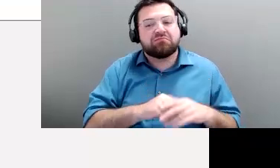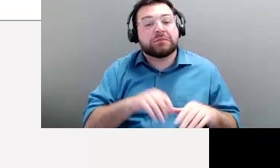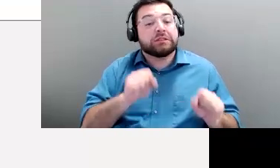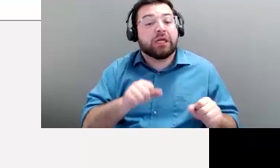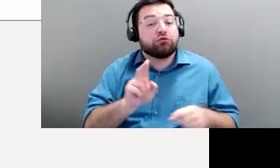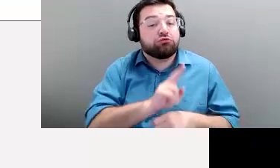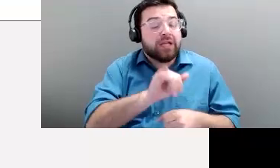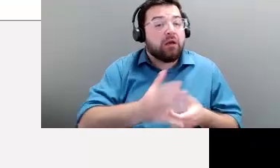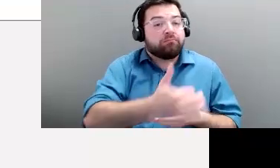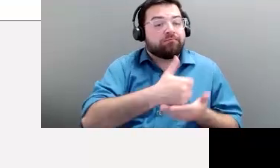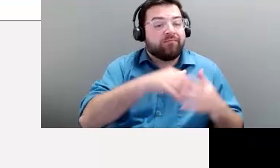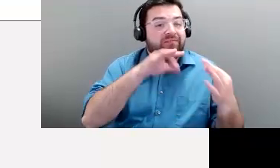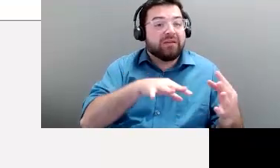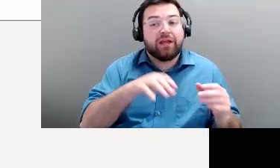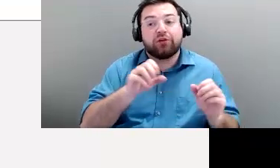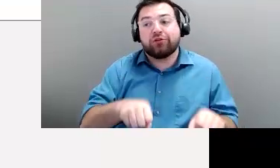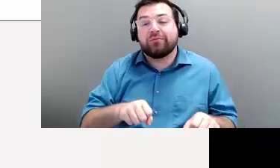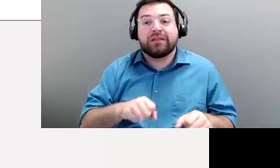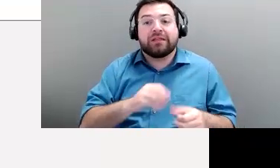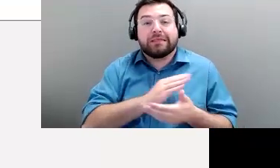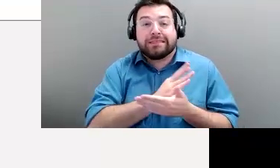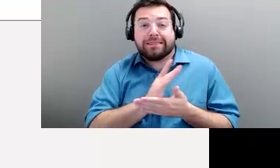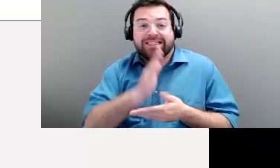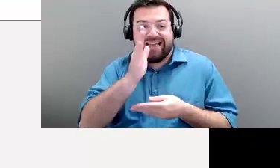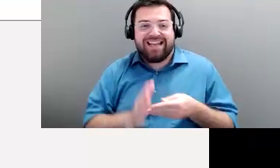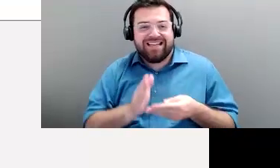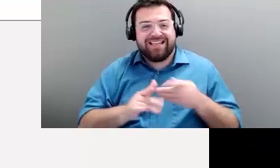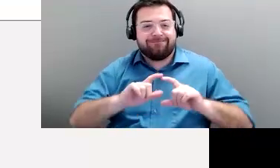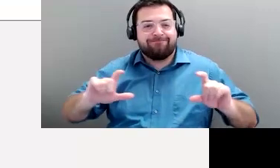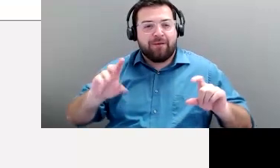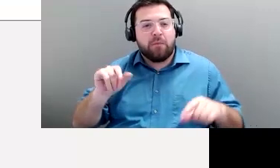This could be at the end of a module or, maybe they just completed